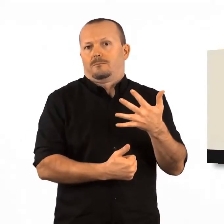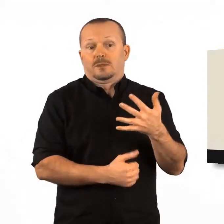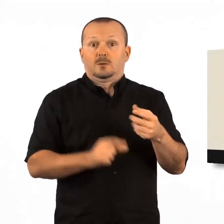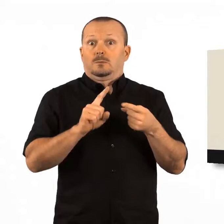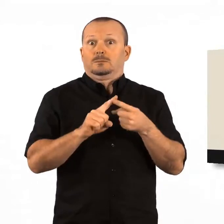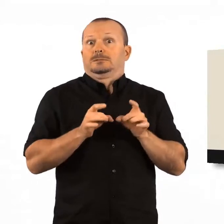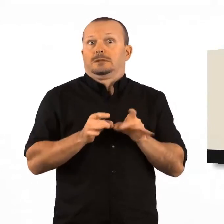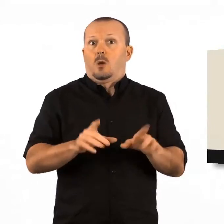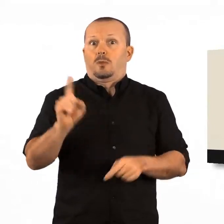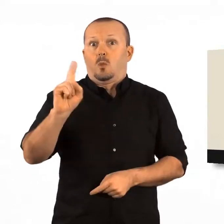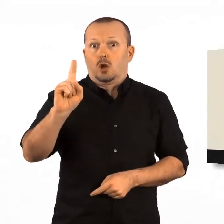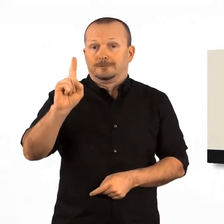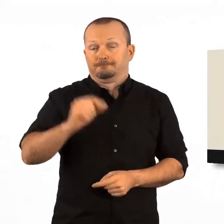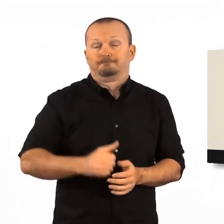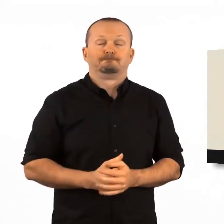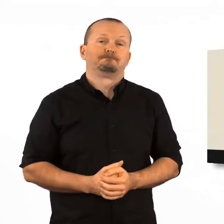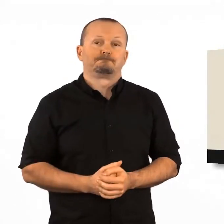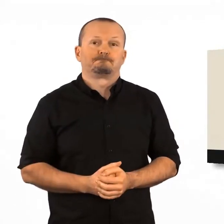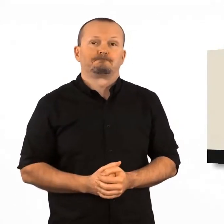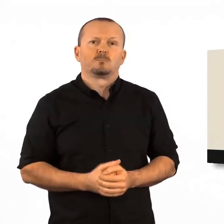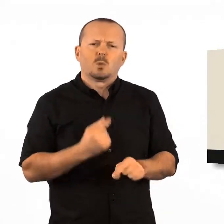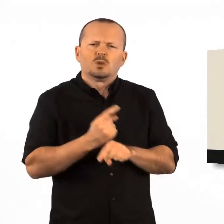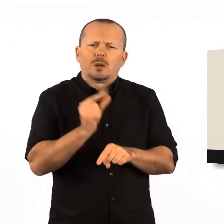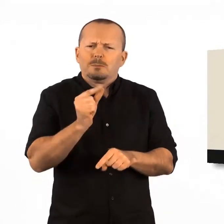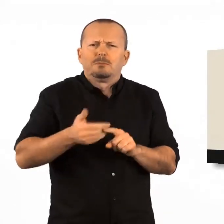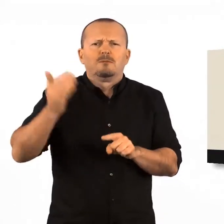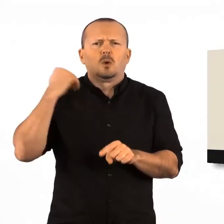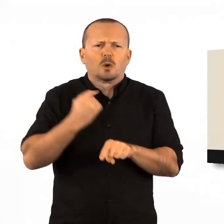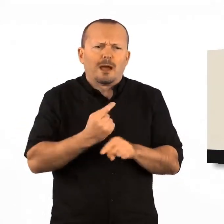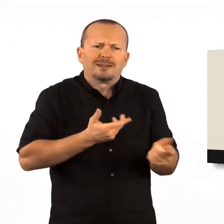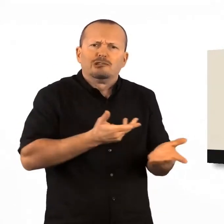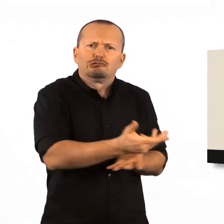So starting off with the what, we talked a little bit about interaction before. So when